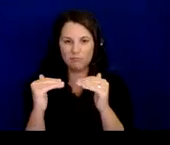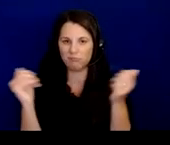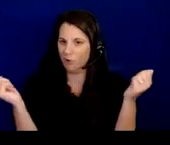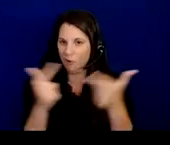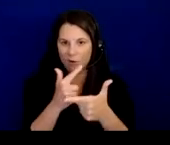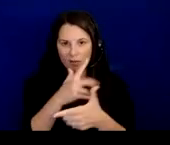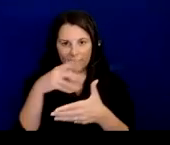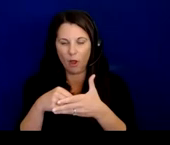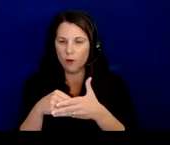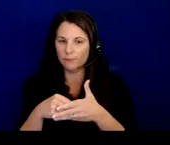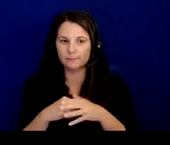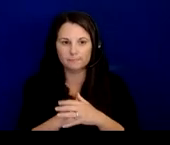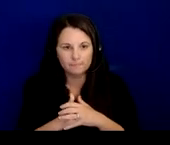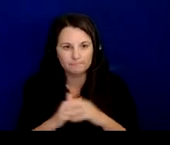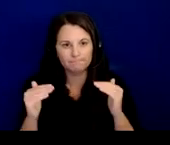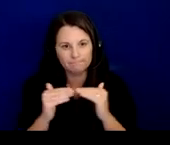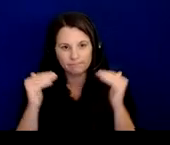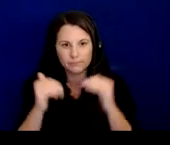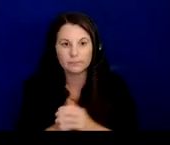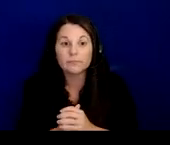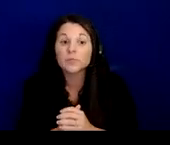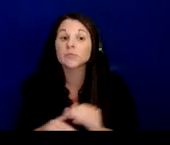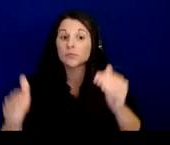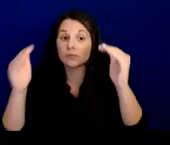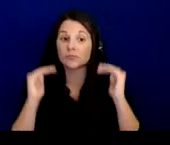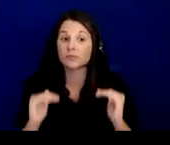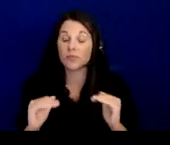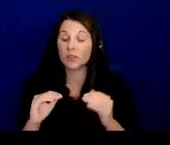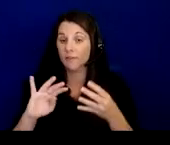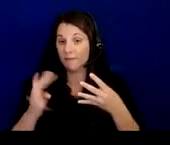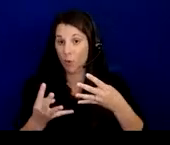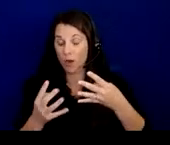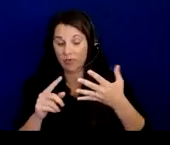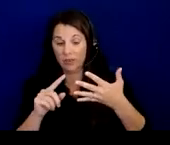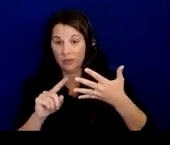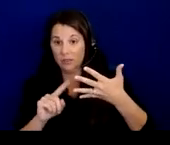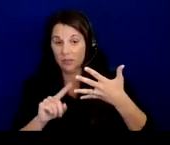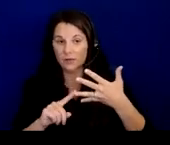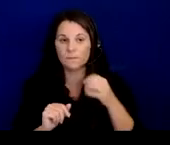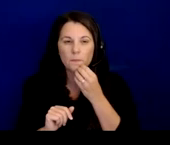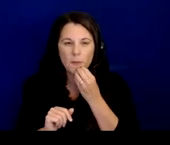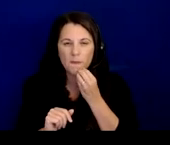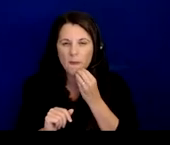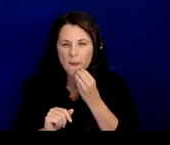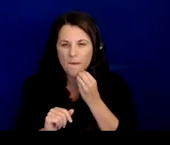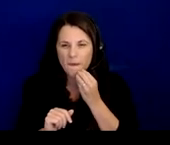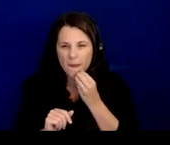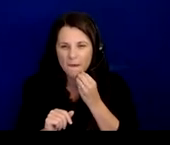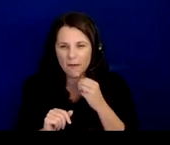And I guess this is the fourth one reflexivity. As I mentioned, with traditional service learning, there's a passive reflection that happens.